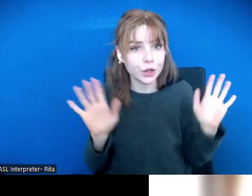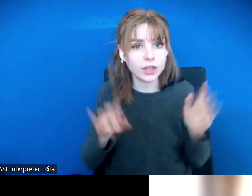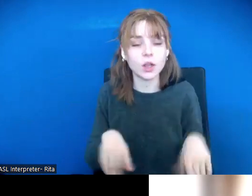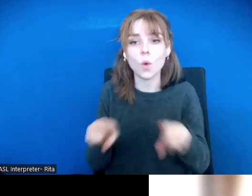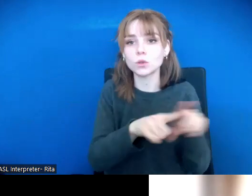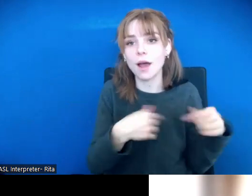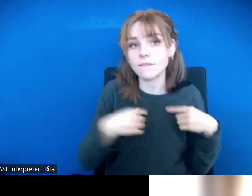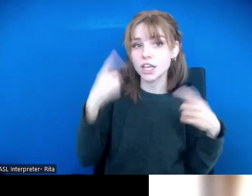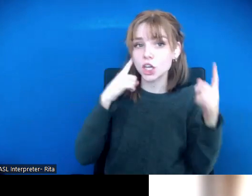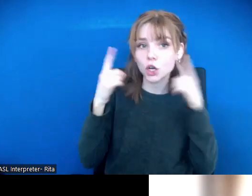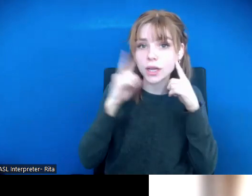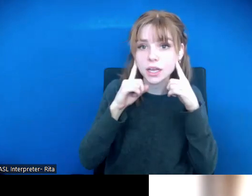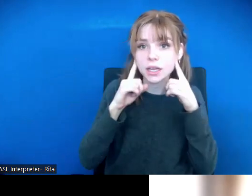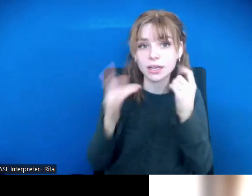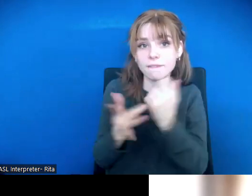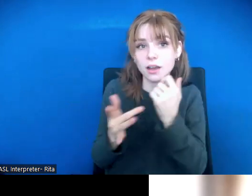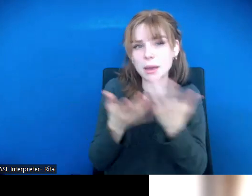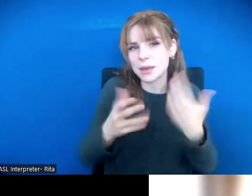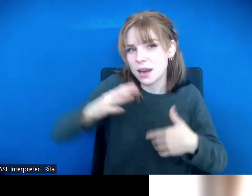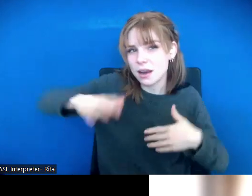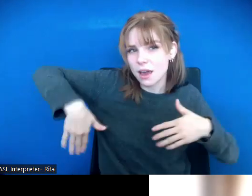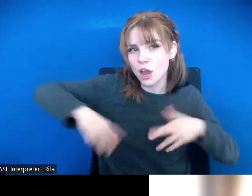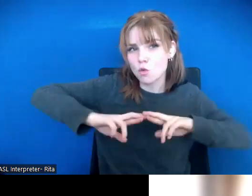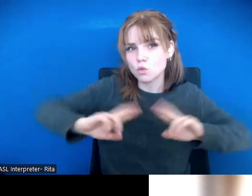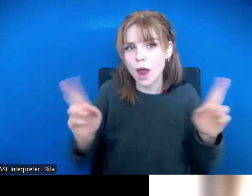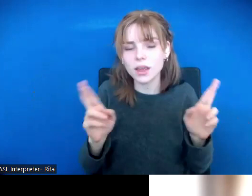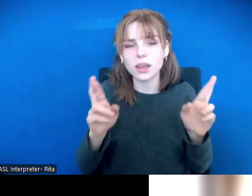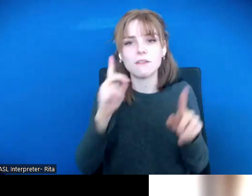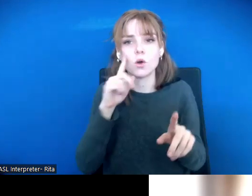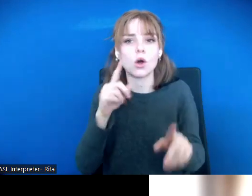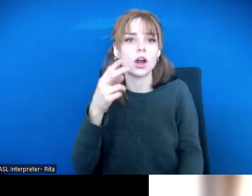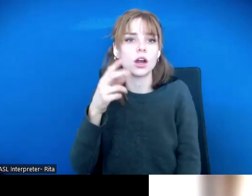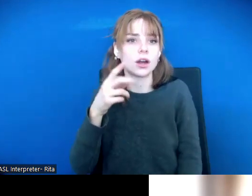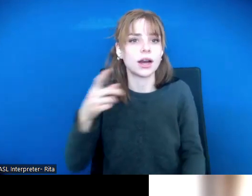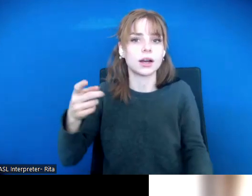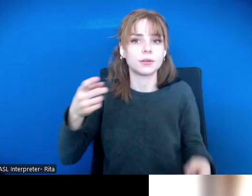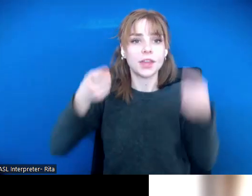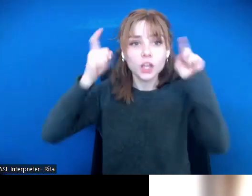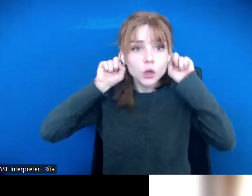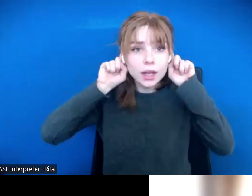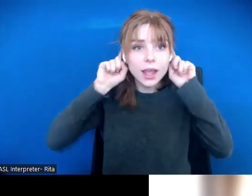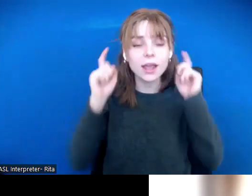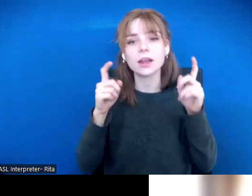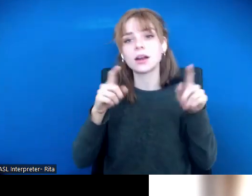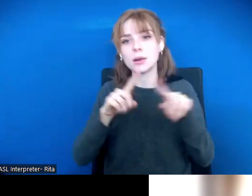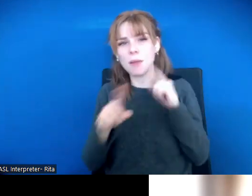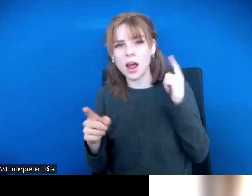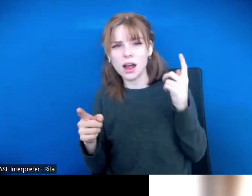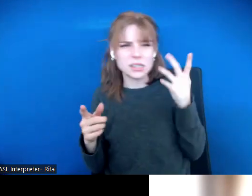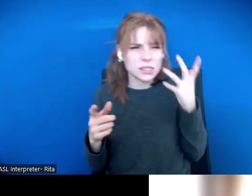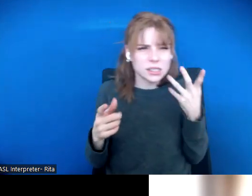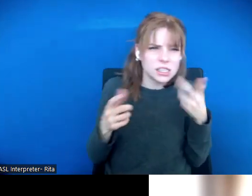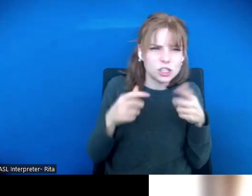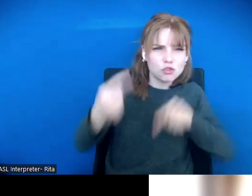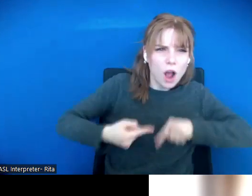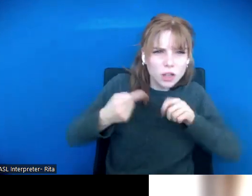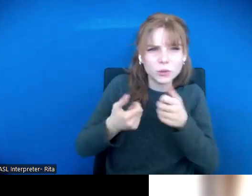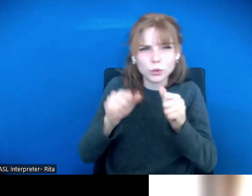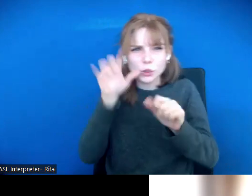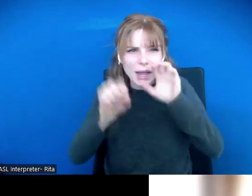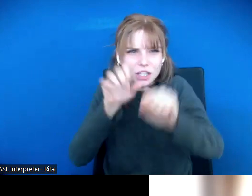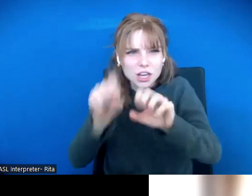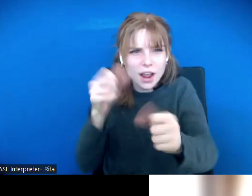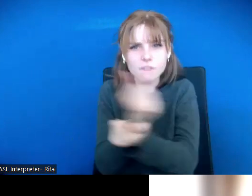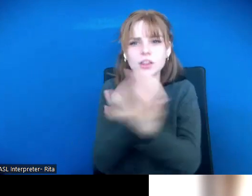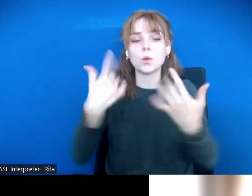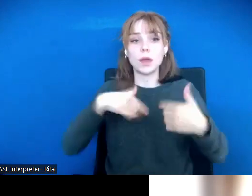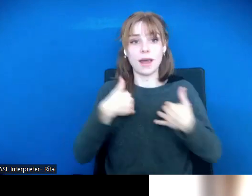We serve all ages. We serve all individuals with disabilities and aging adults. As we get older, we know things don't work as well as they used to. We have lots of things available. And there's so many more things that I really haven't had a chance to talk about. We have